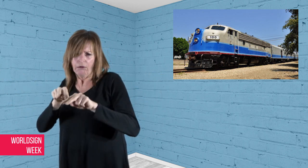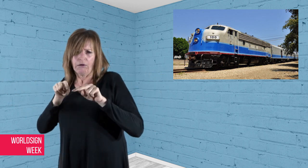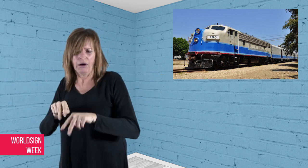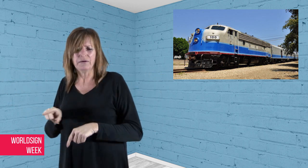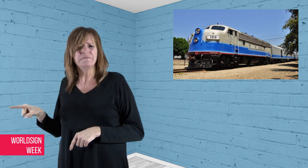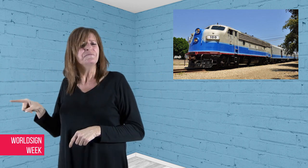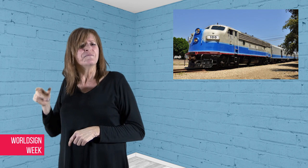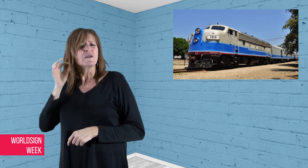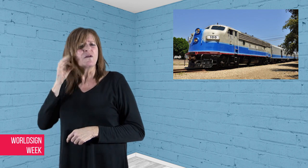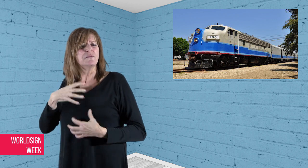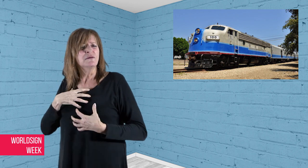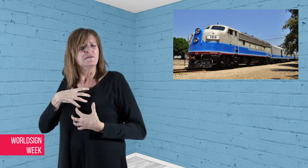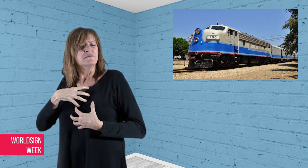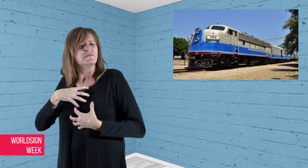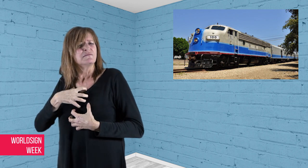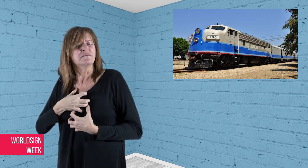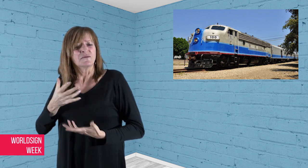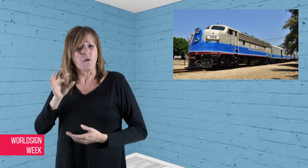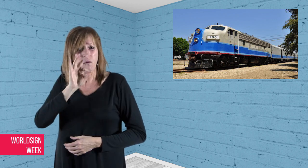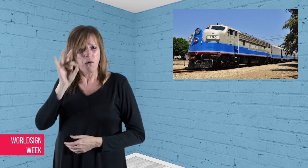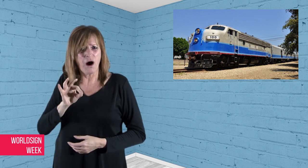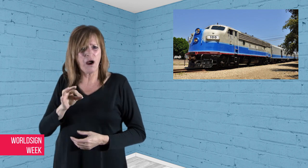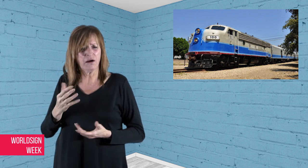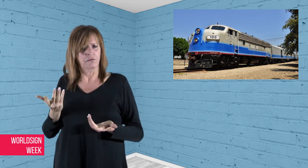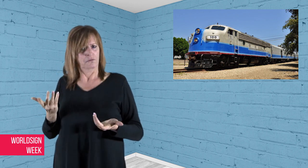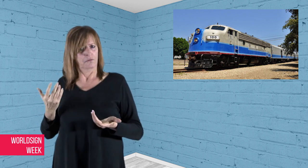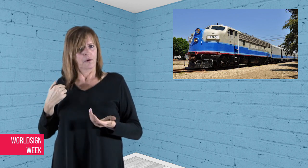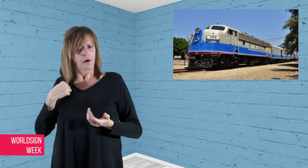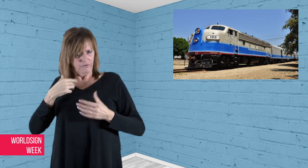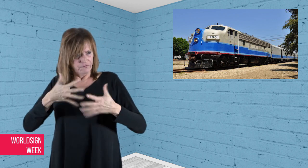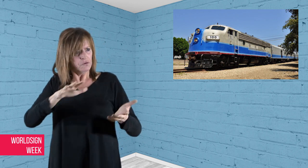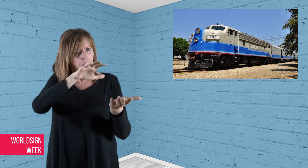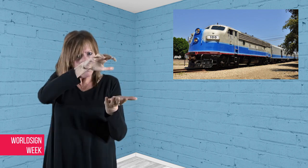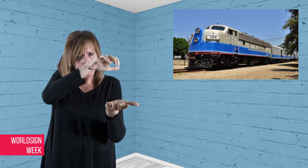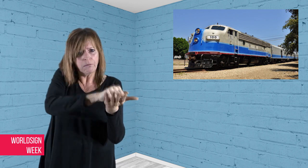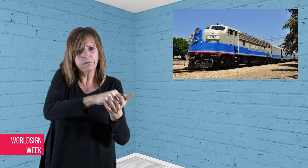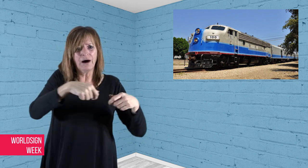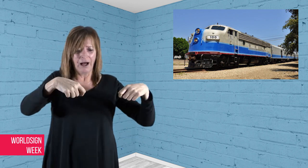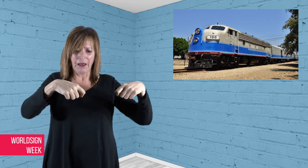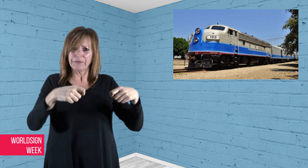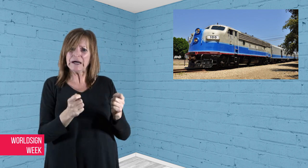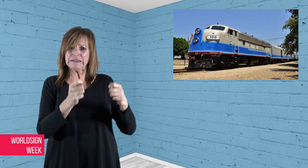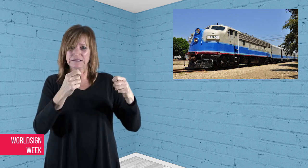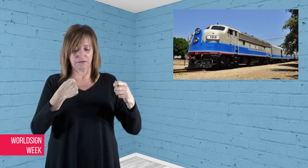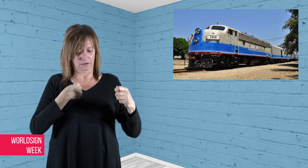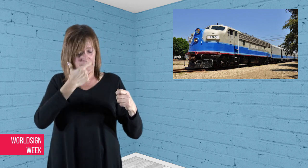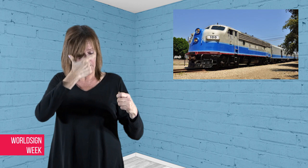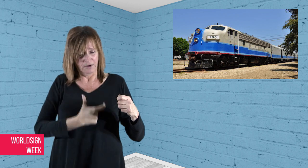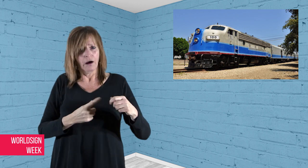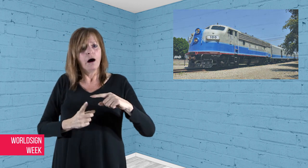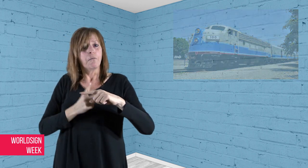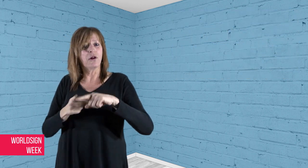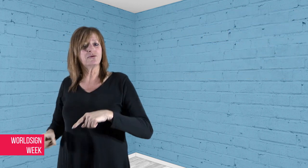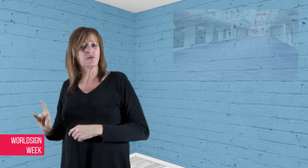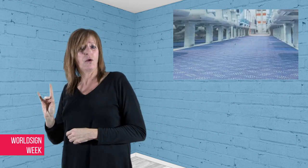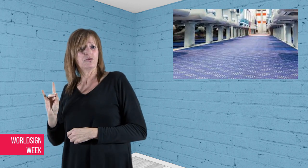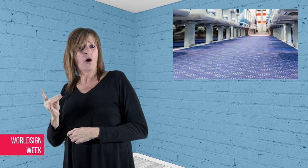watched more than 2,000 times. What upset her more was that she